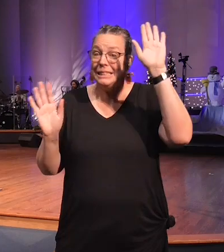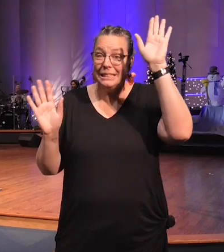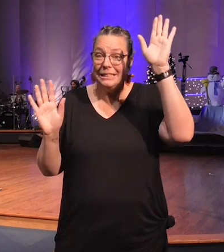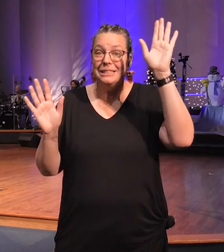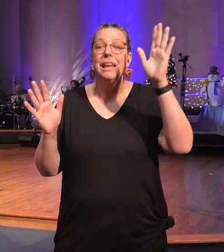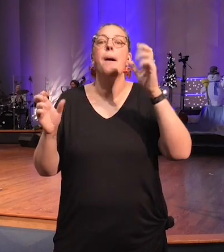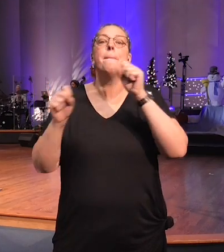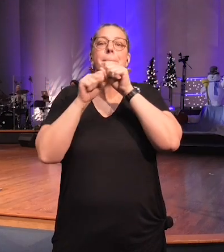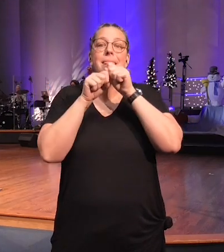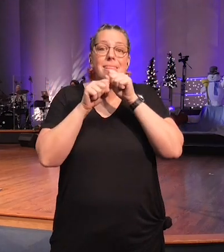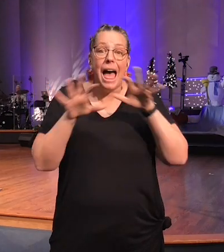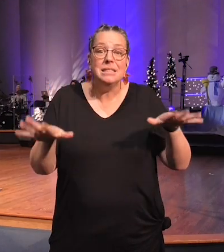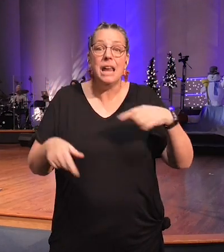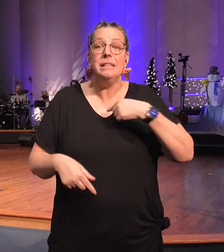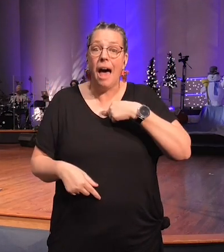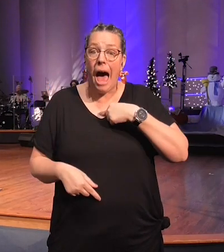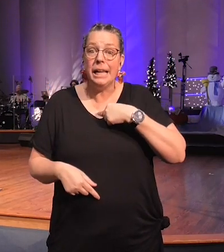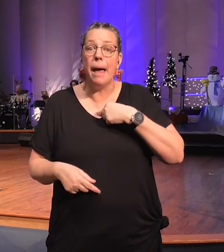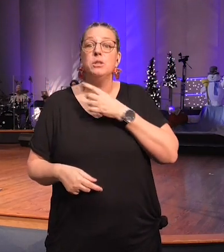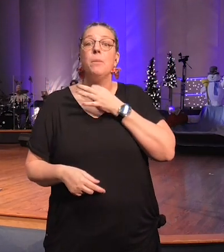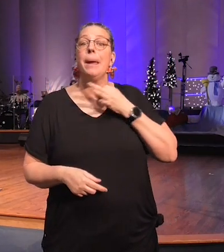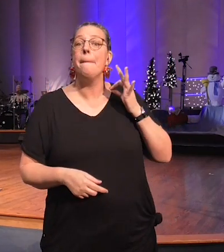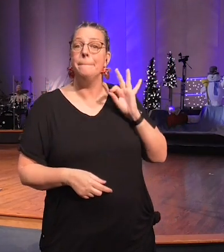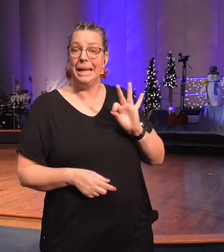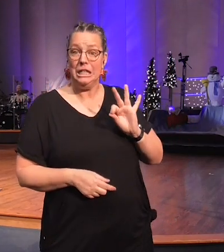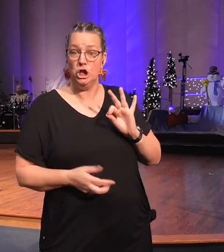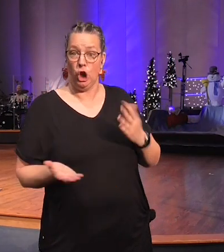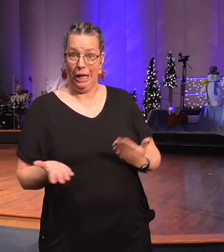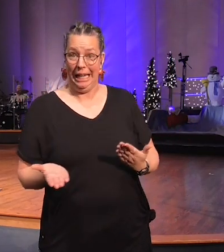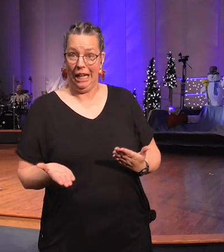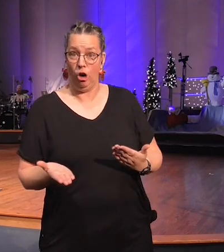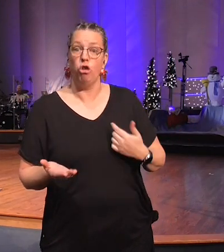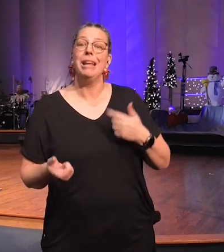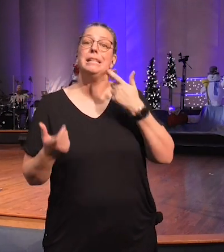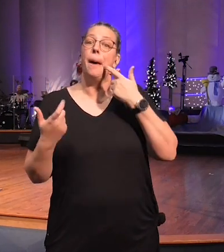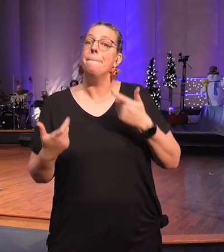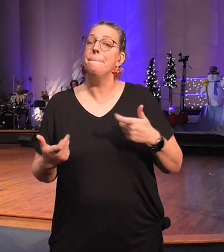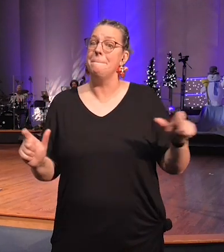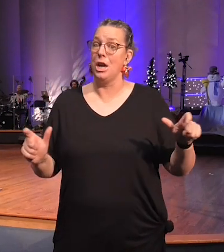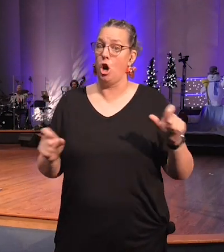themselves where are our kids we are so grateful for all that you do and as blessed as I am to be